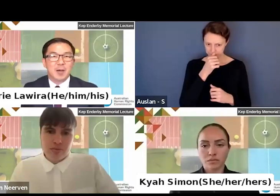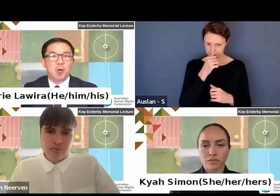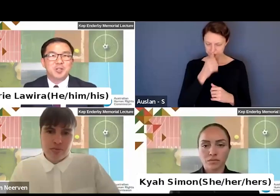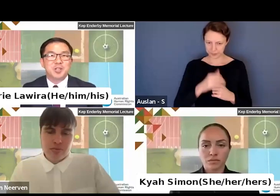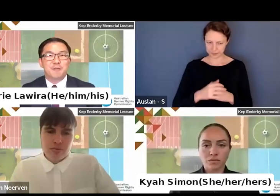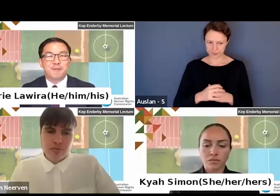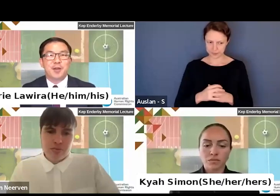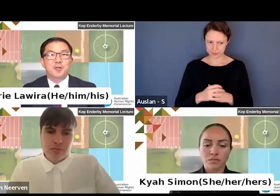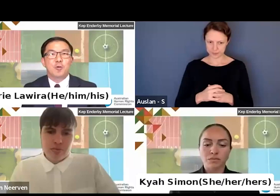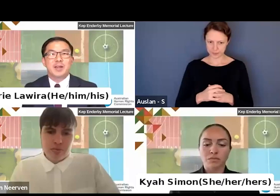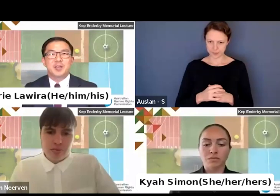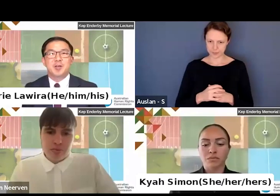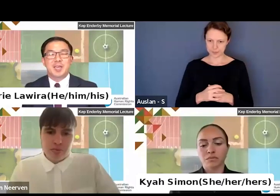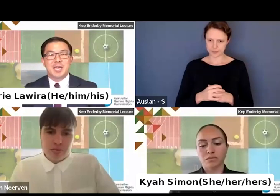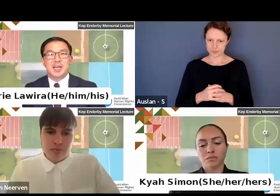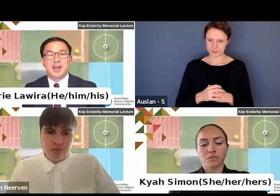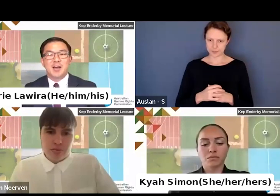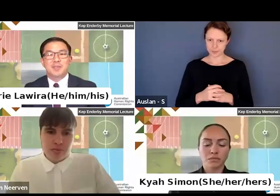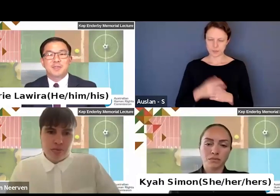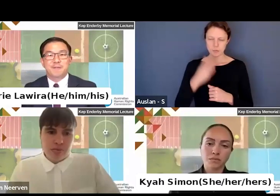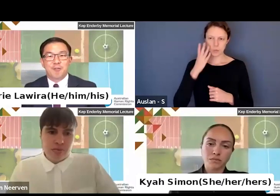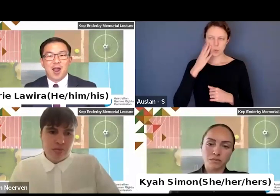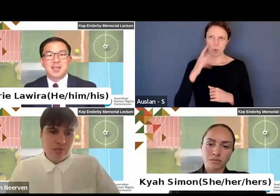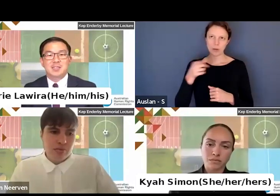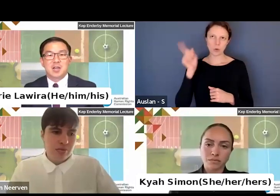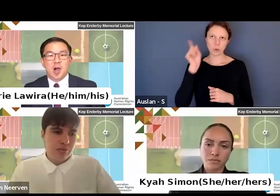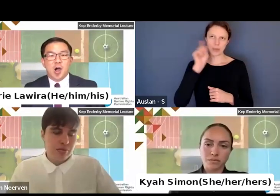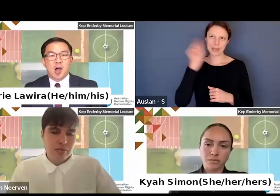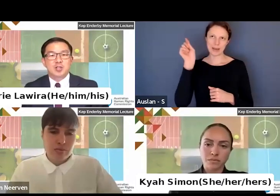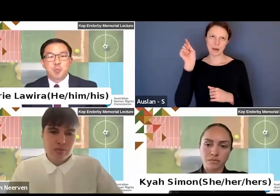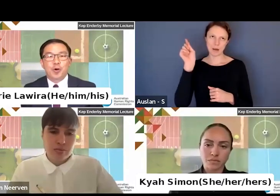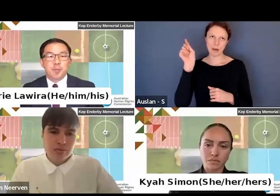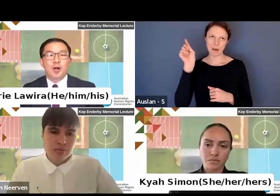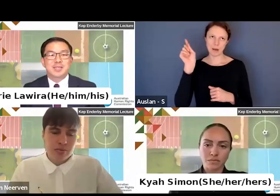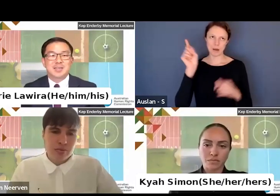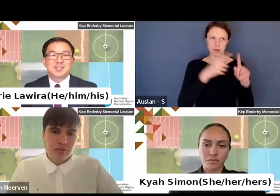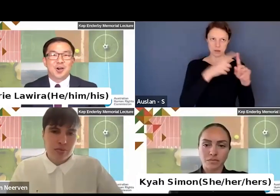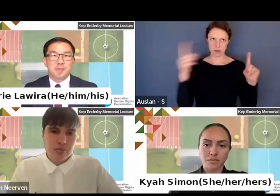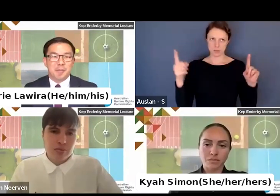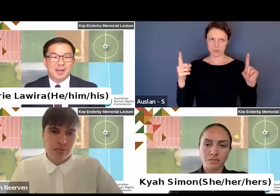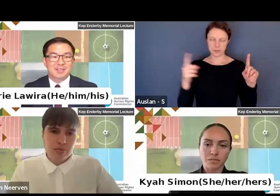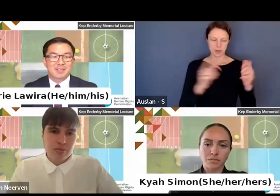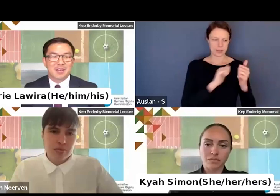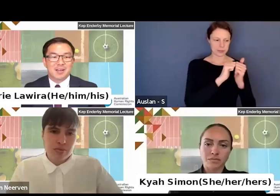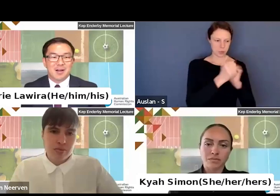What do you feel when you hear the phrase sport and politics don't mix?